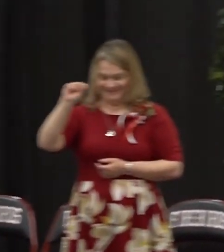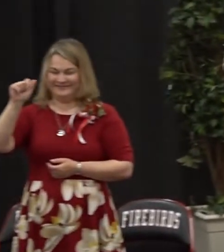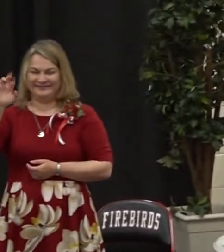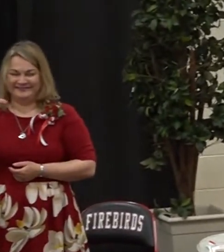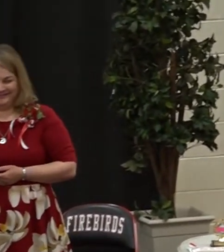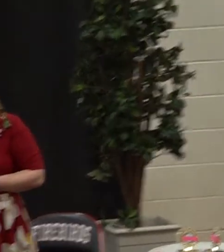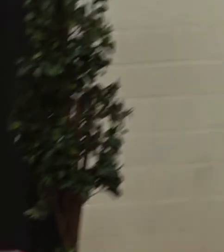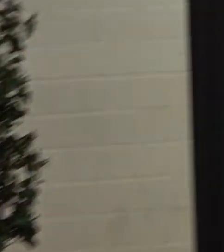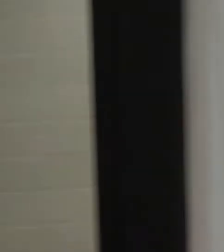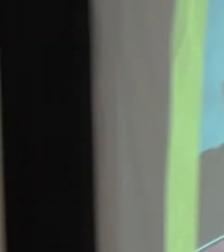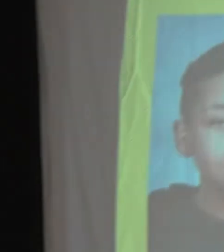Lashay Sanders.